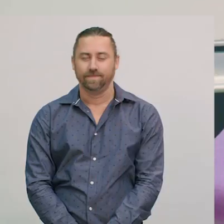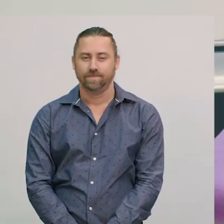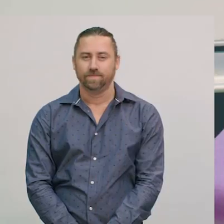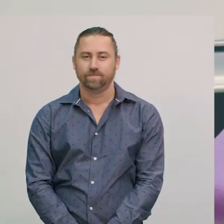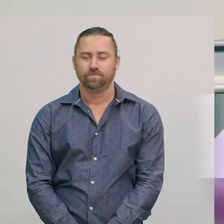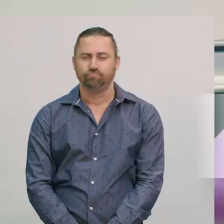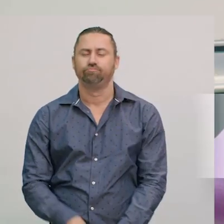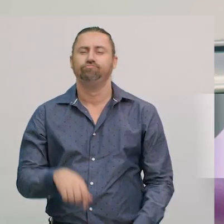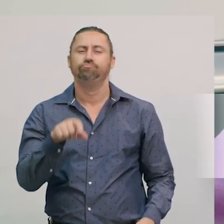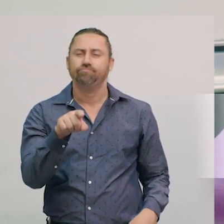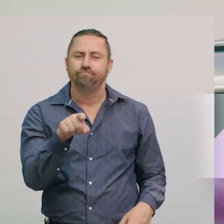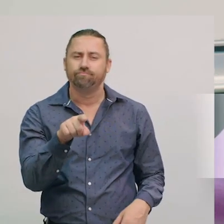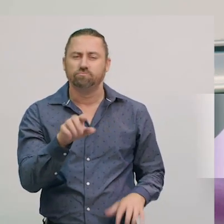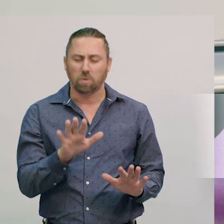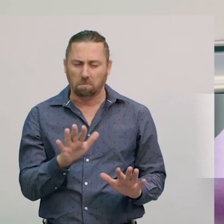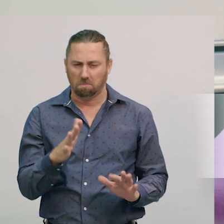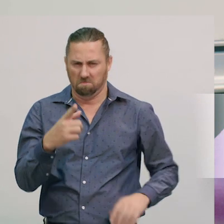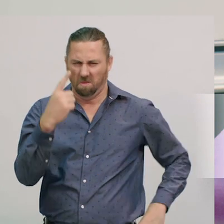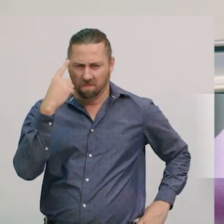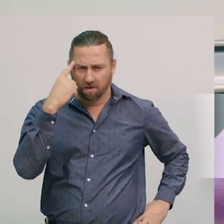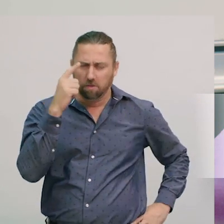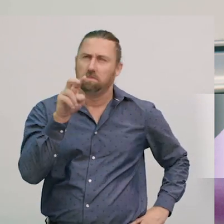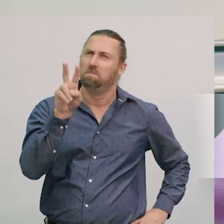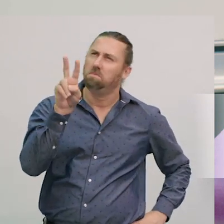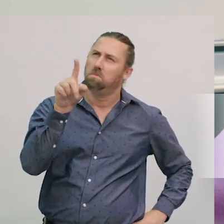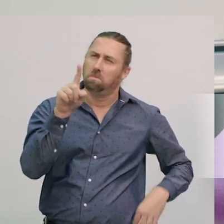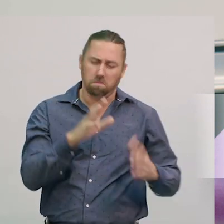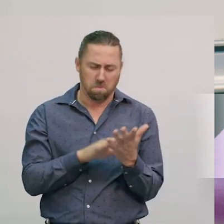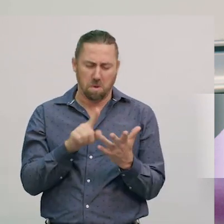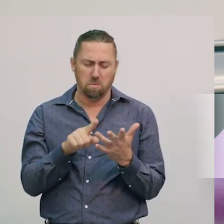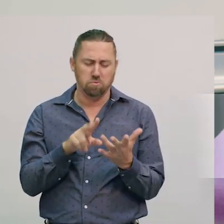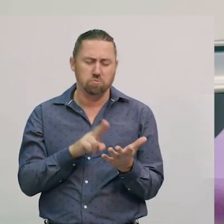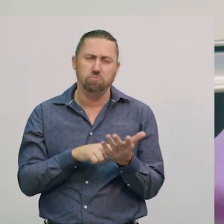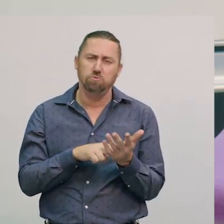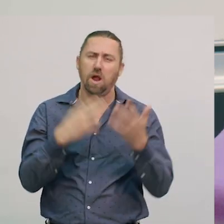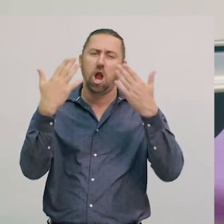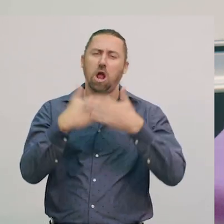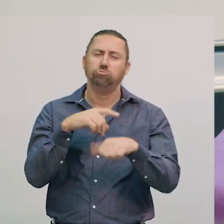Take a moment to think about when you last observed the Moon in the night sky.